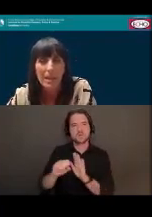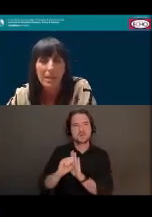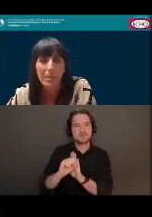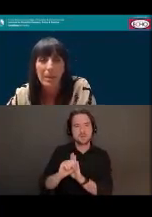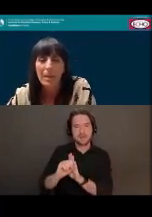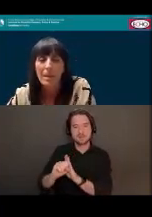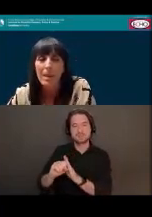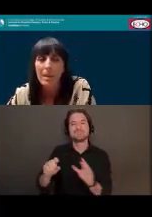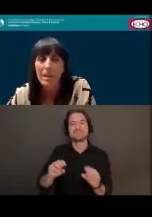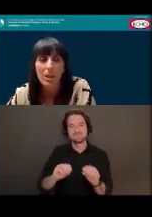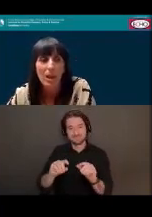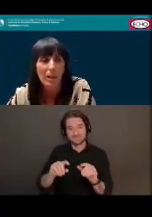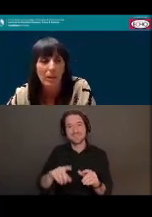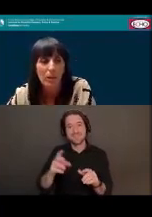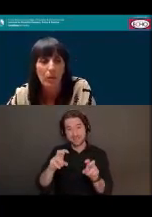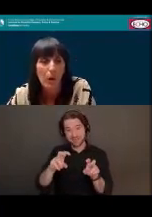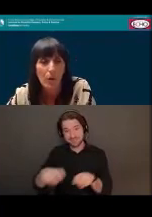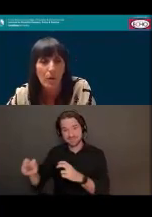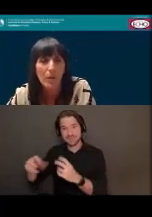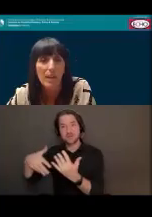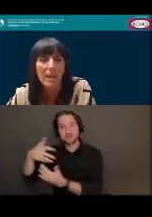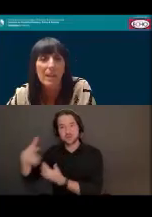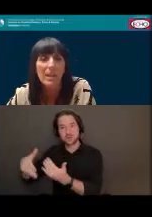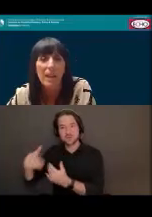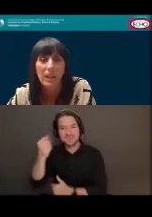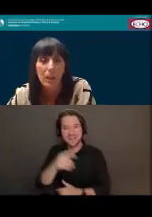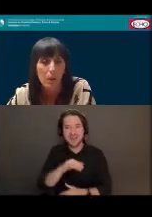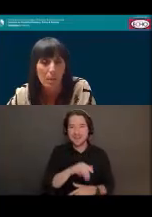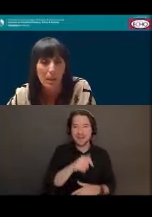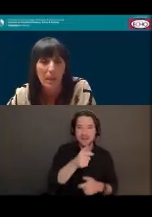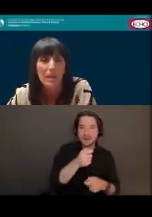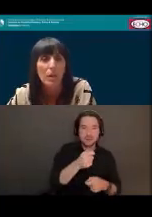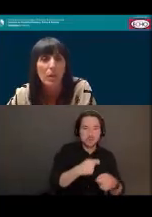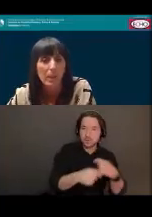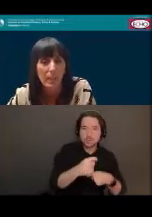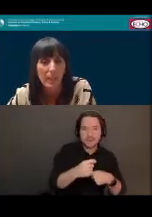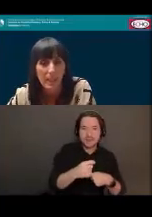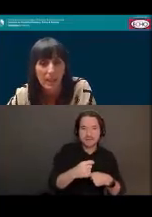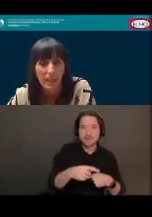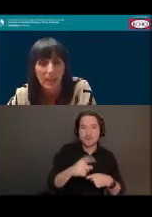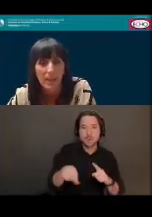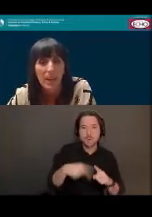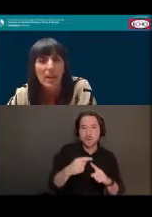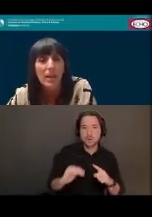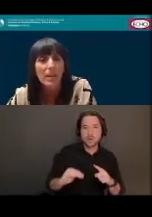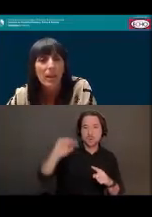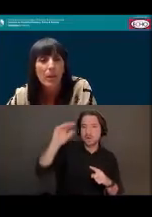get replaced as the child grows, it accumulates or layers. So